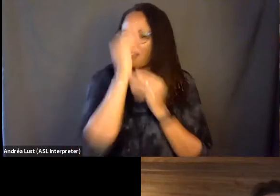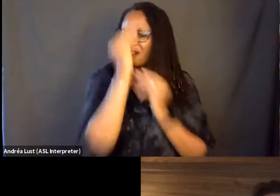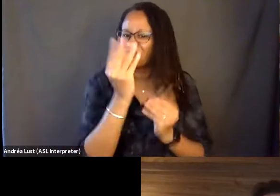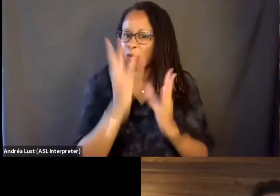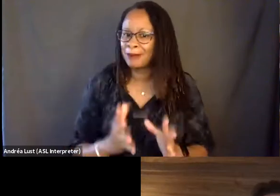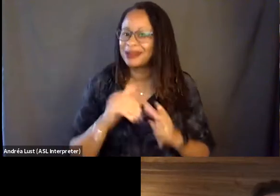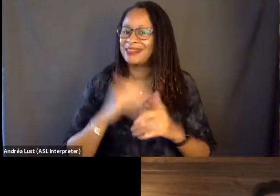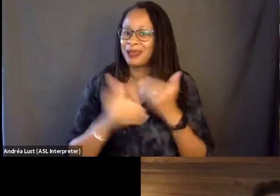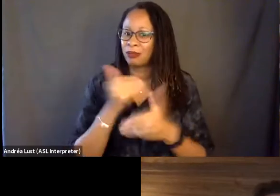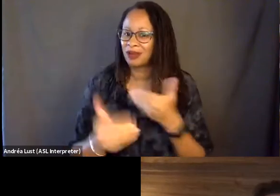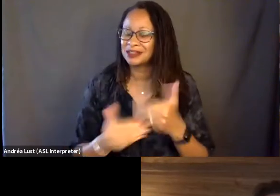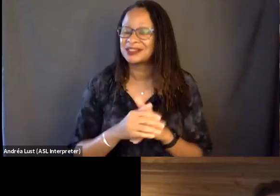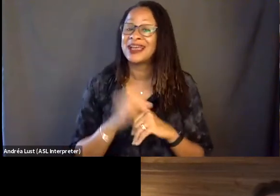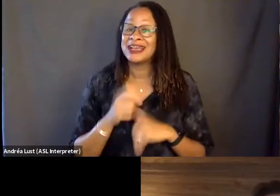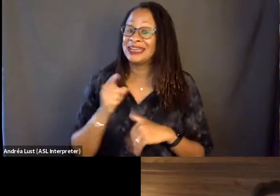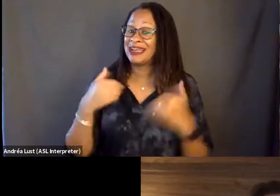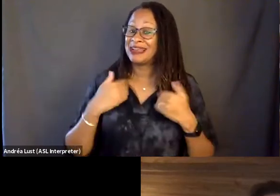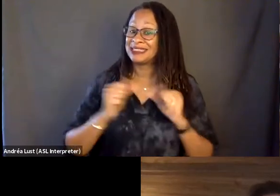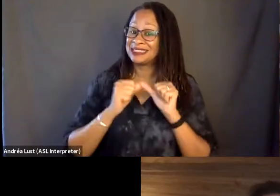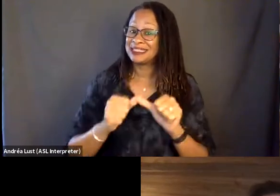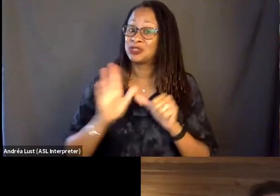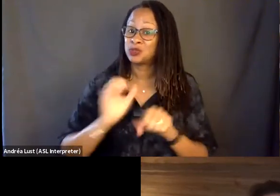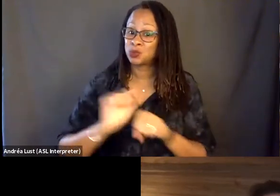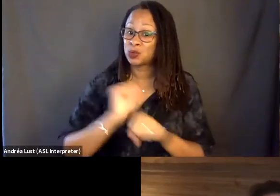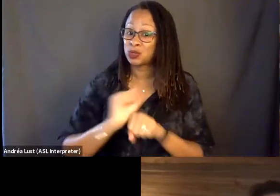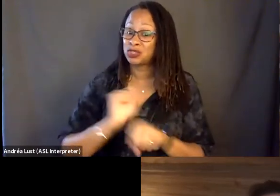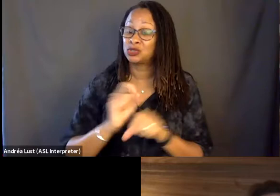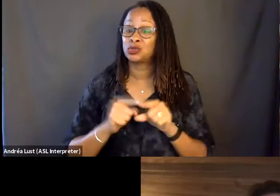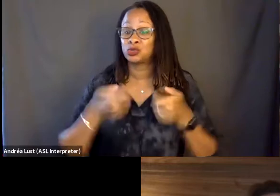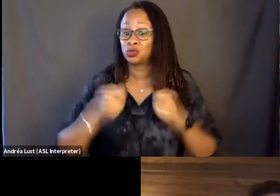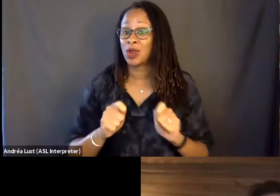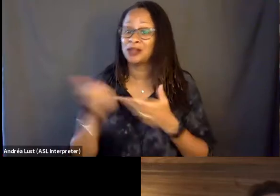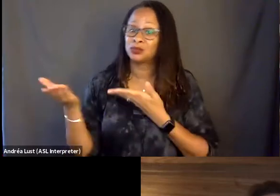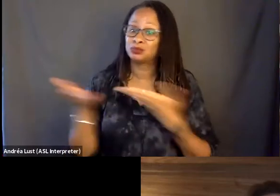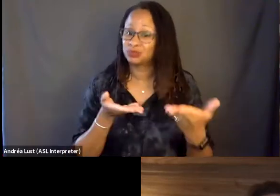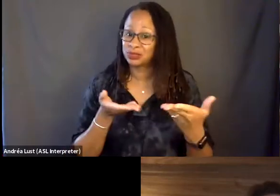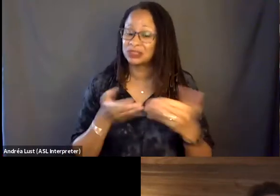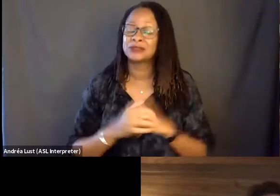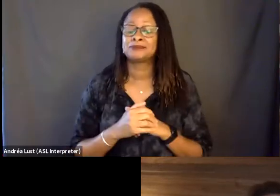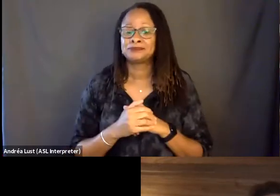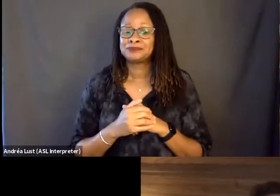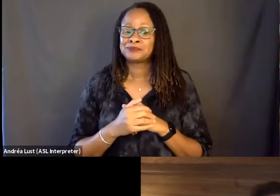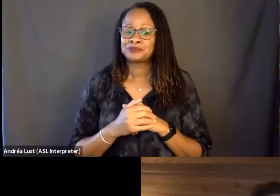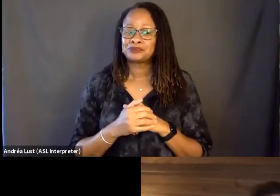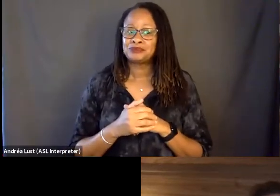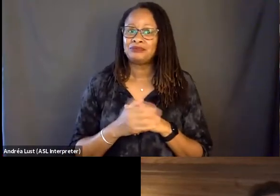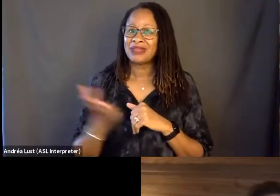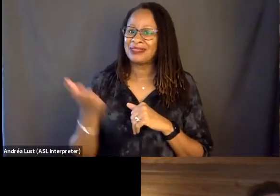And so he's continued his work to try to bring the past to light.